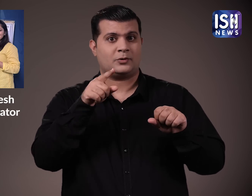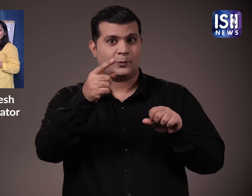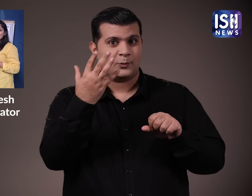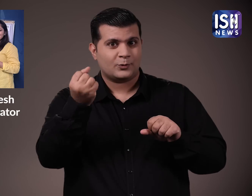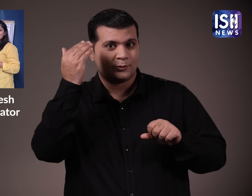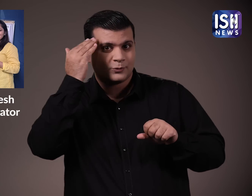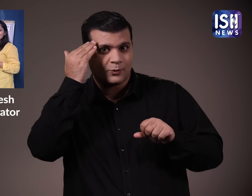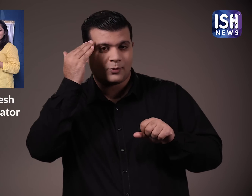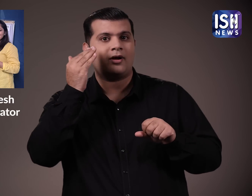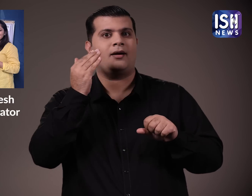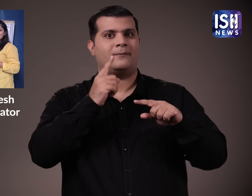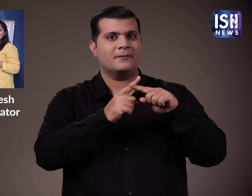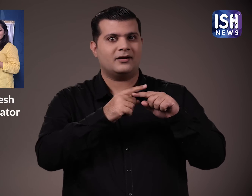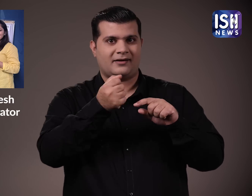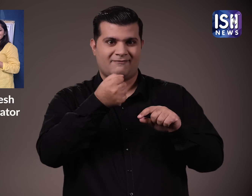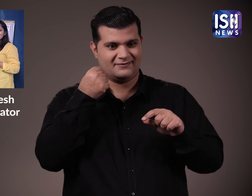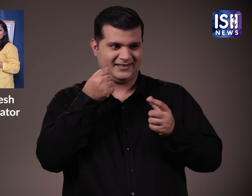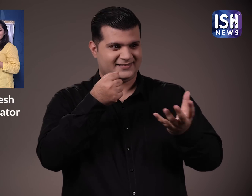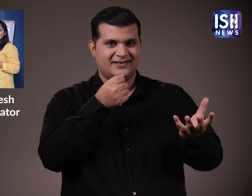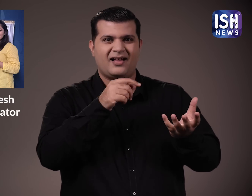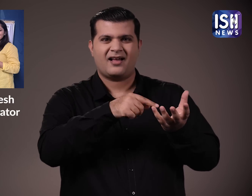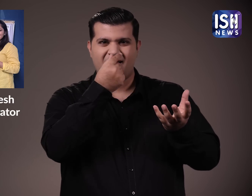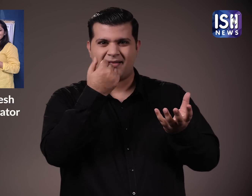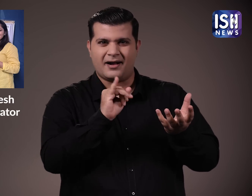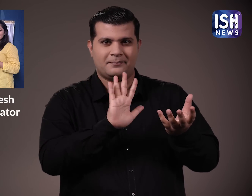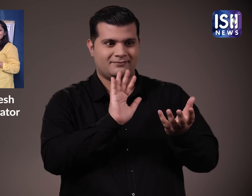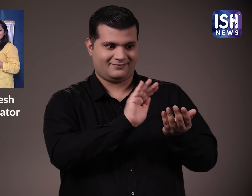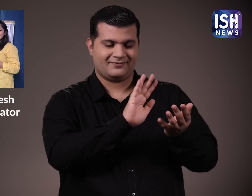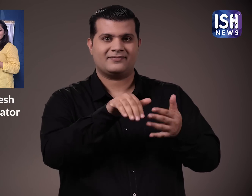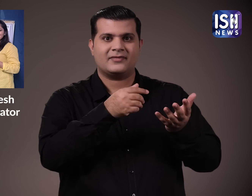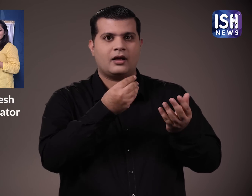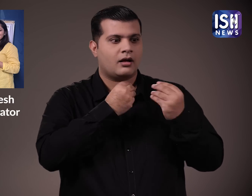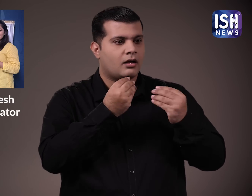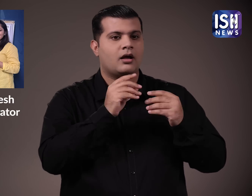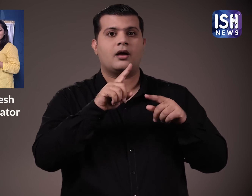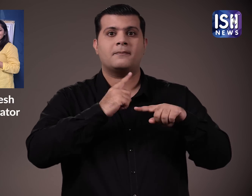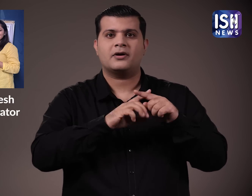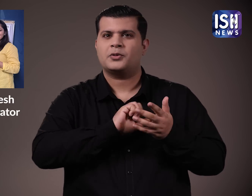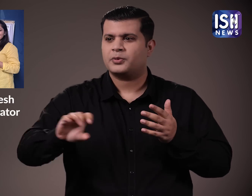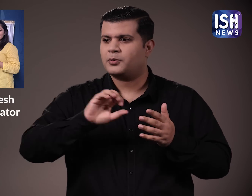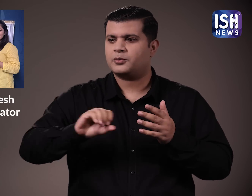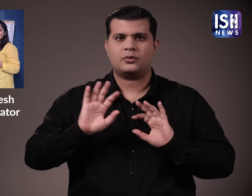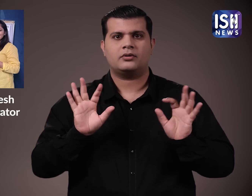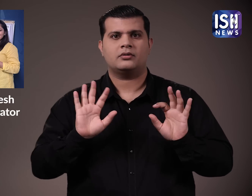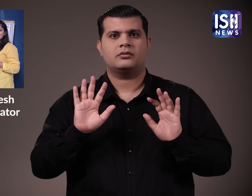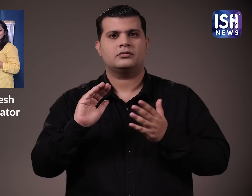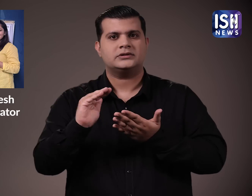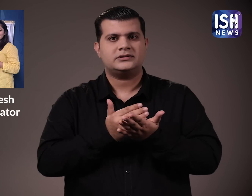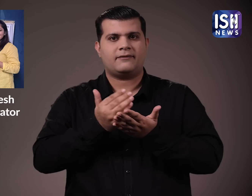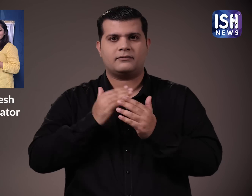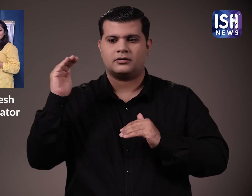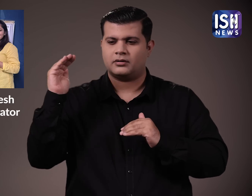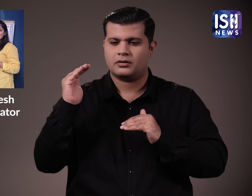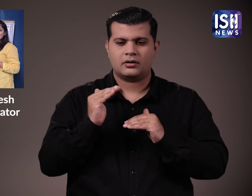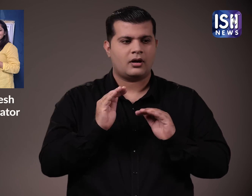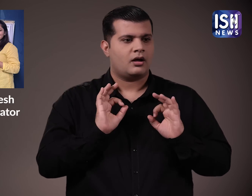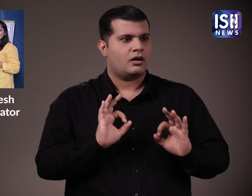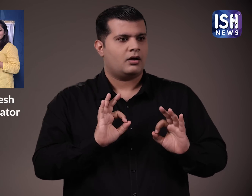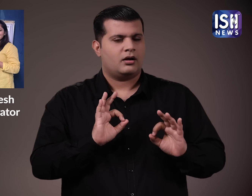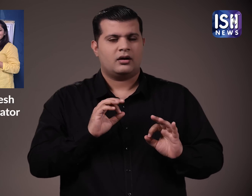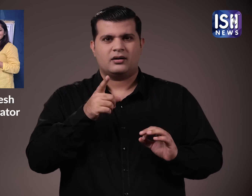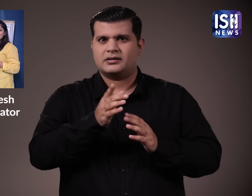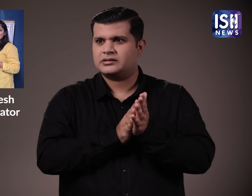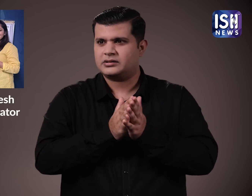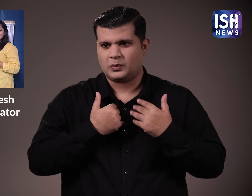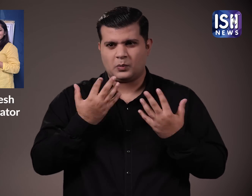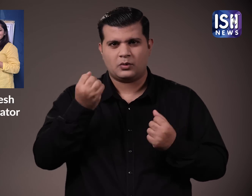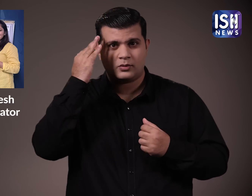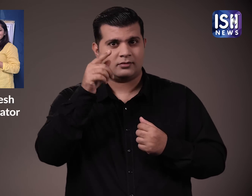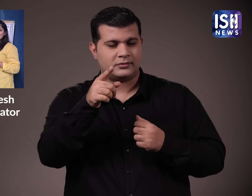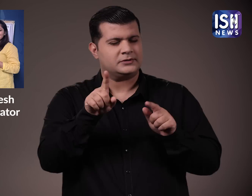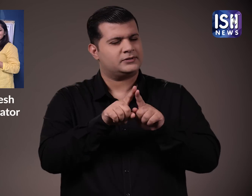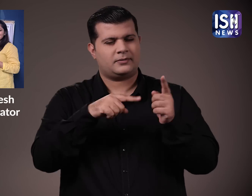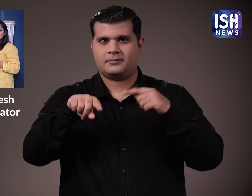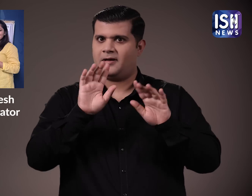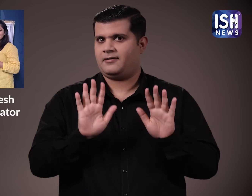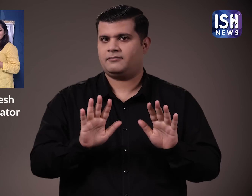Everyone is interested to know how to store food in the refrigerator to keep them fresh and reduce wastages.